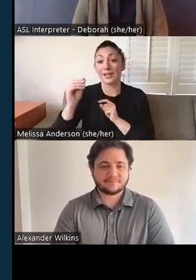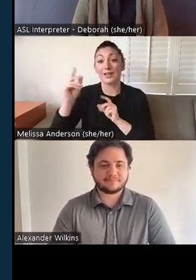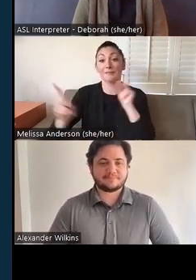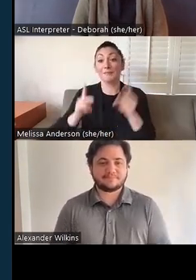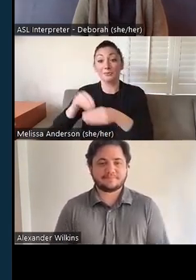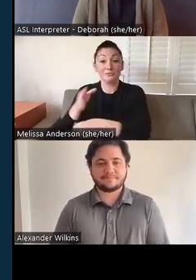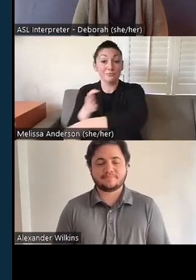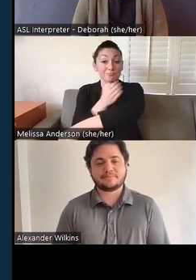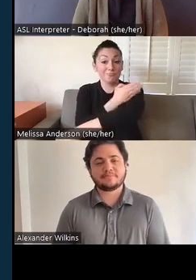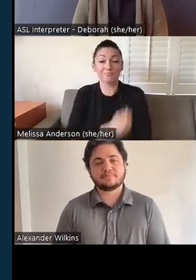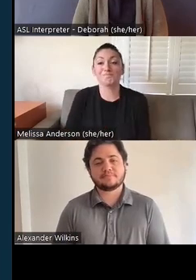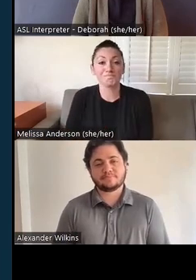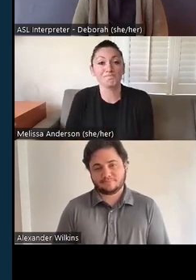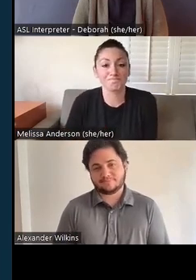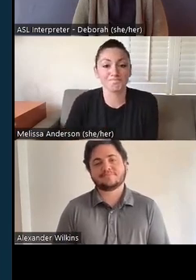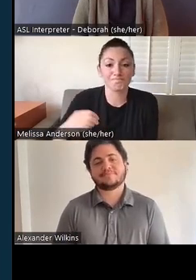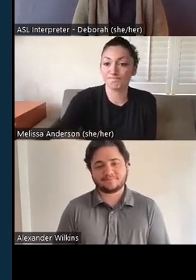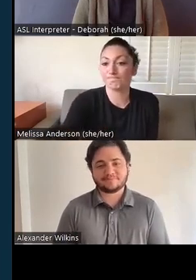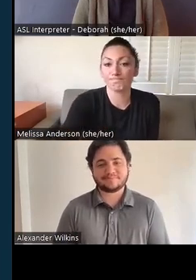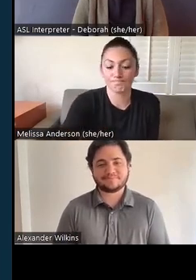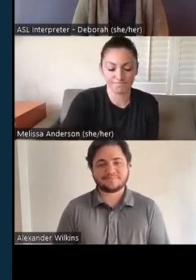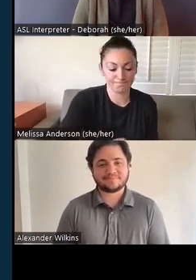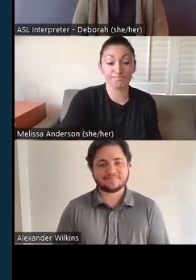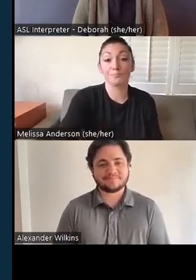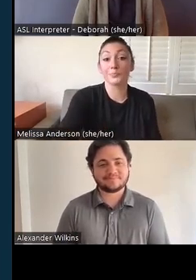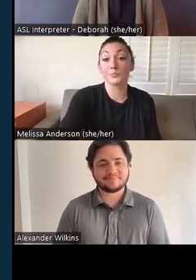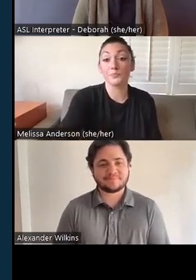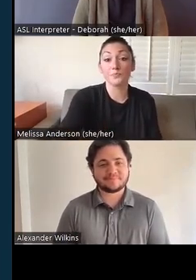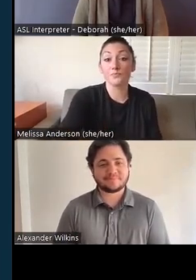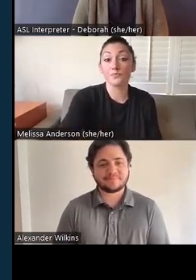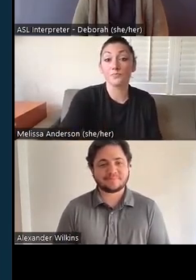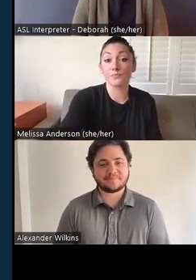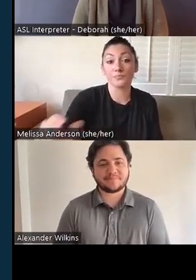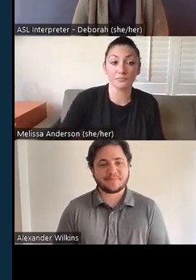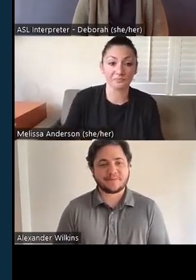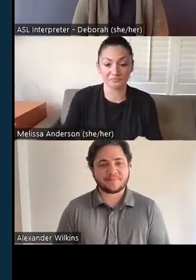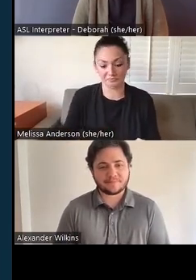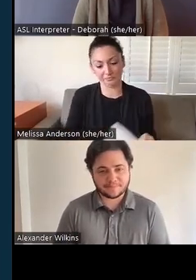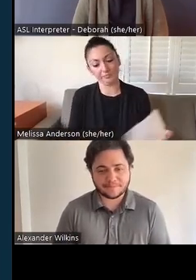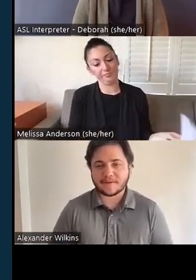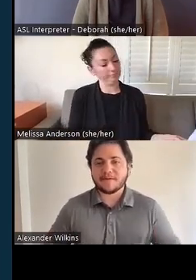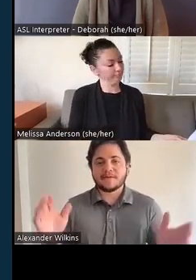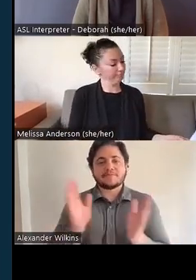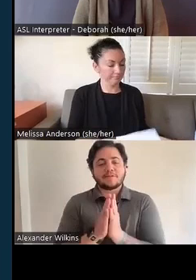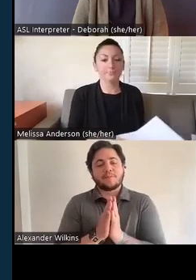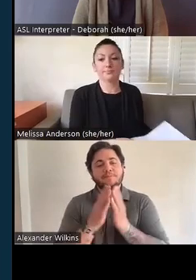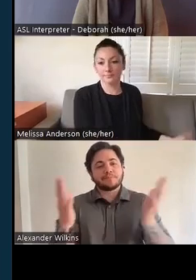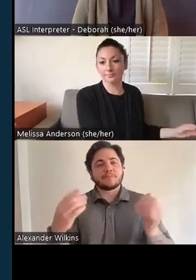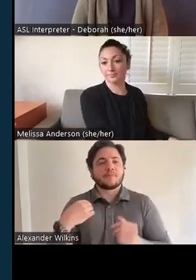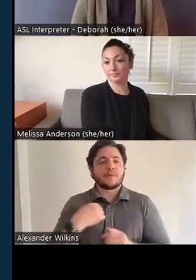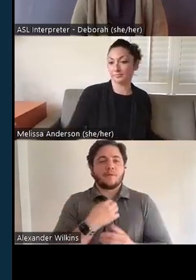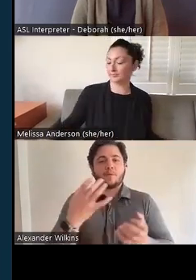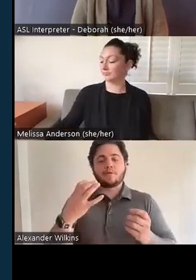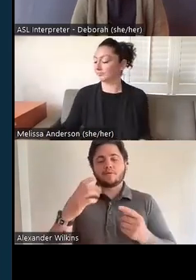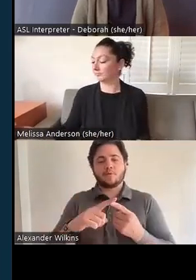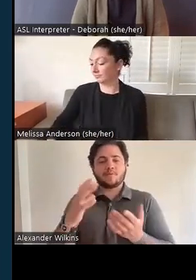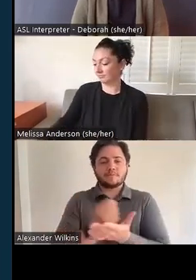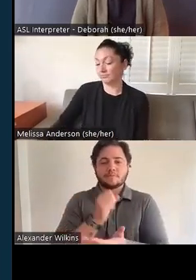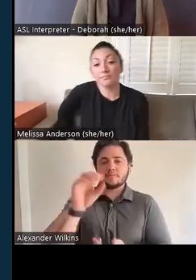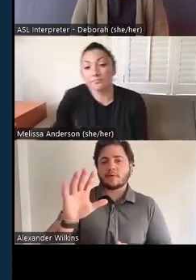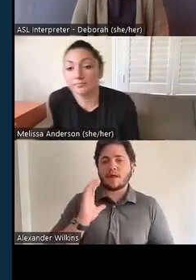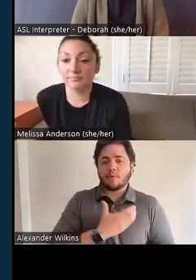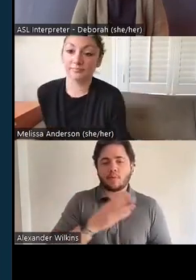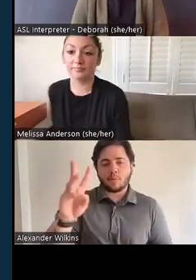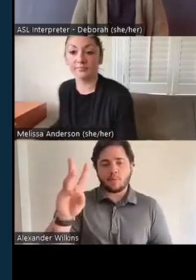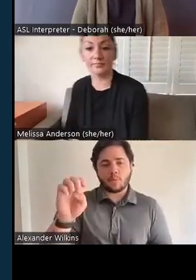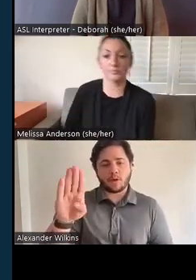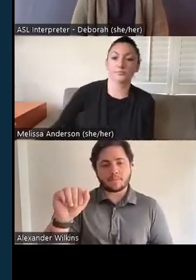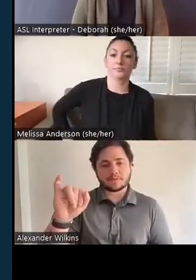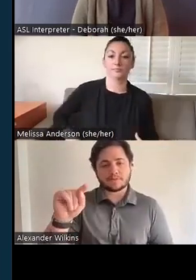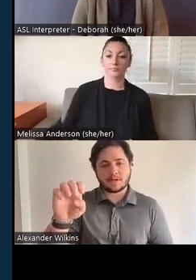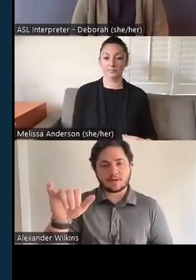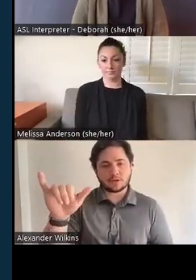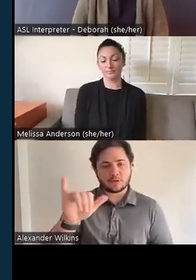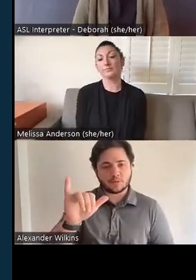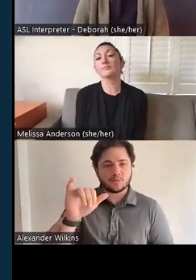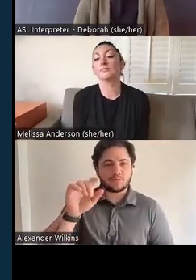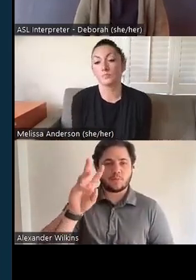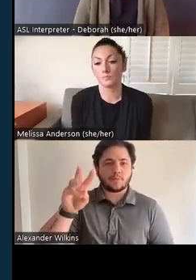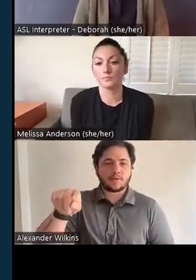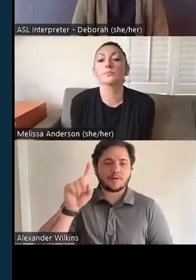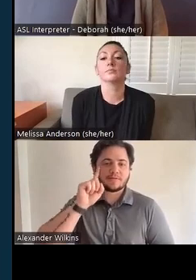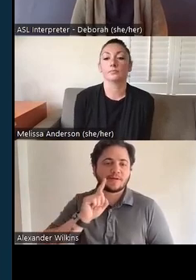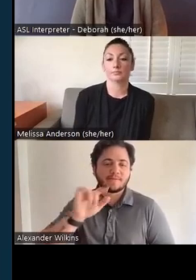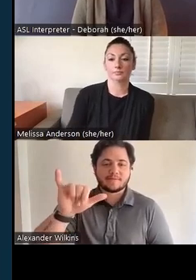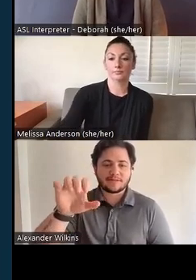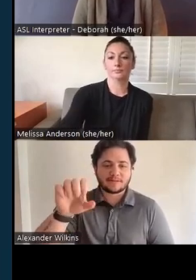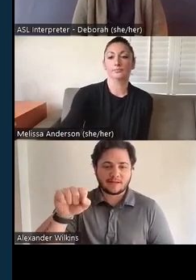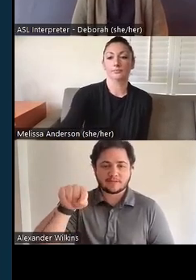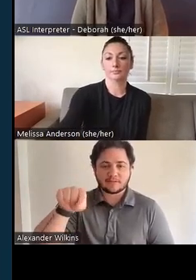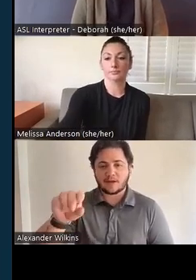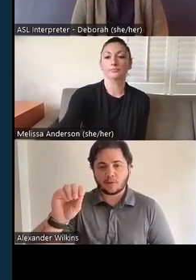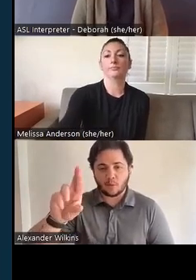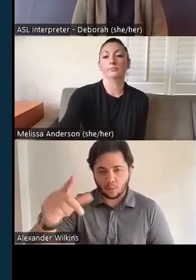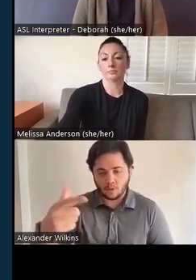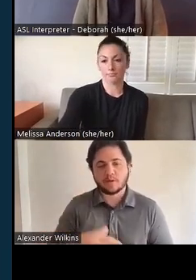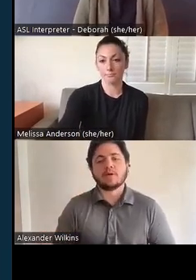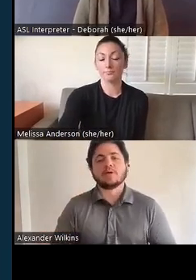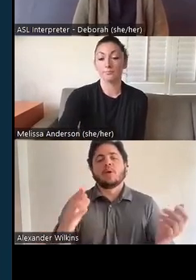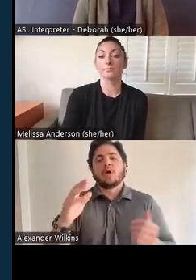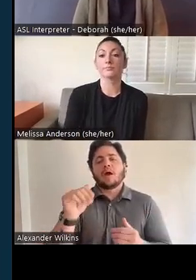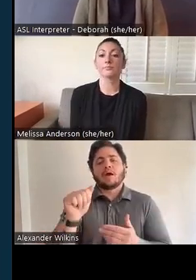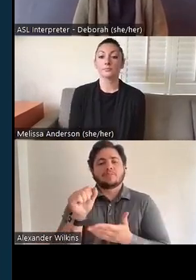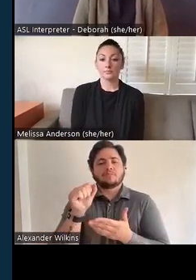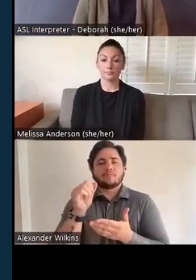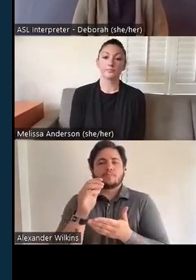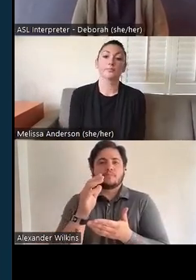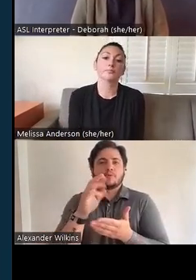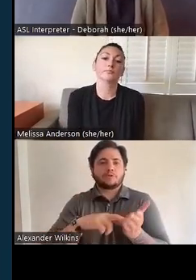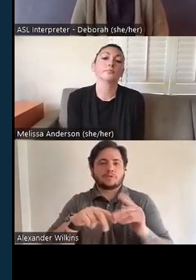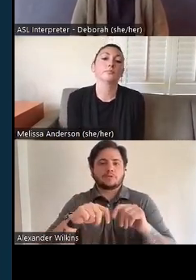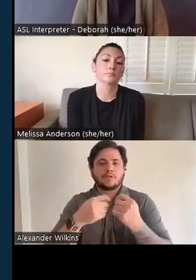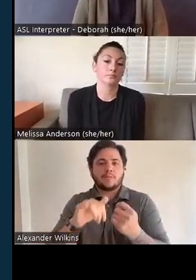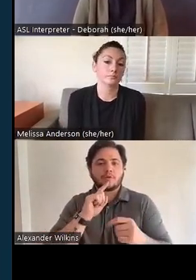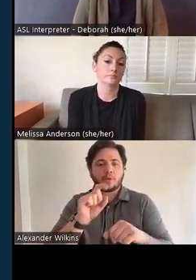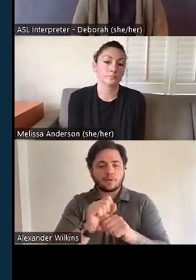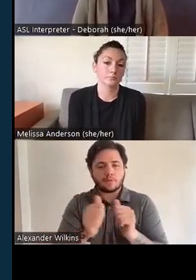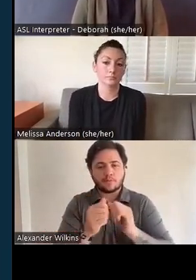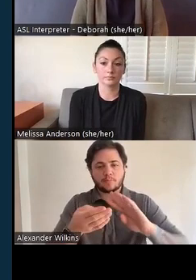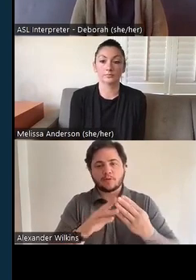professionals and people in recovery. So I want to let you know our website, at deafYES.org.